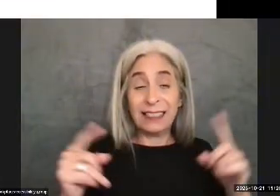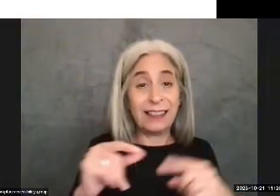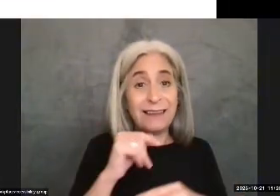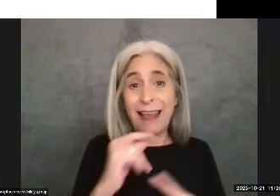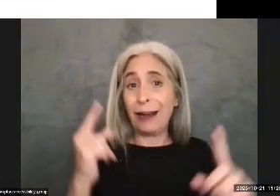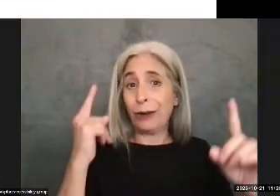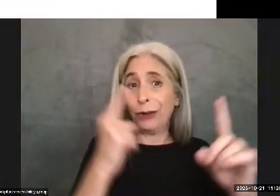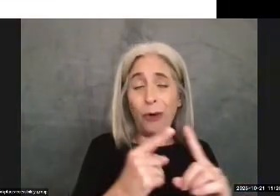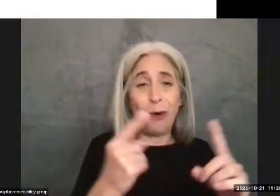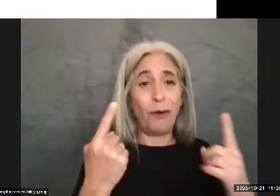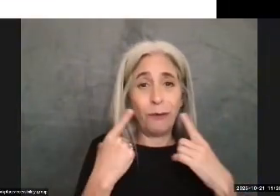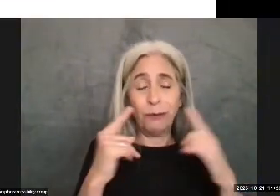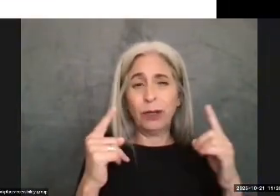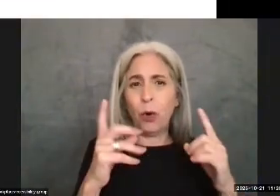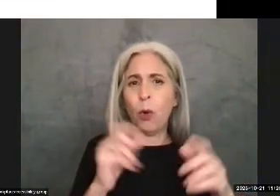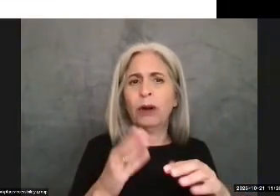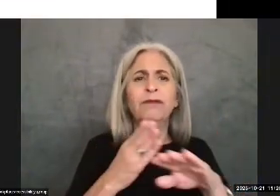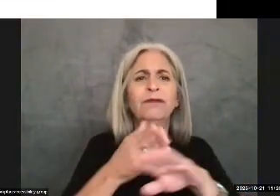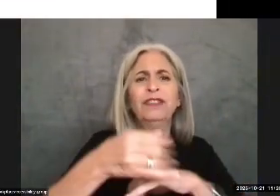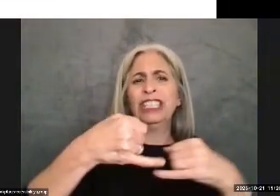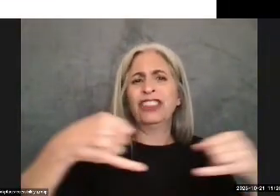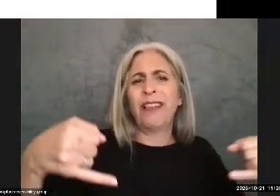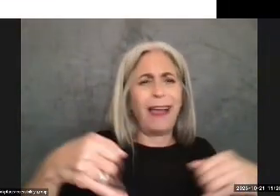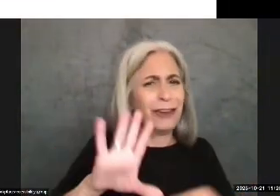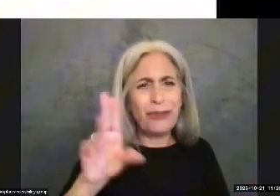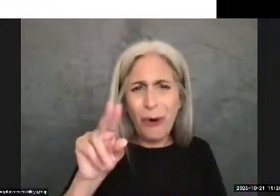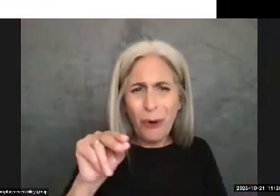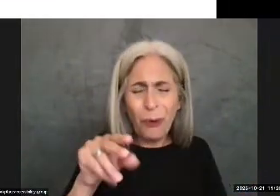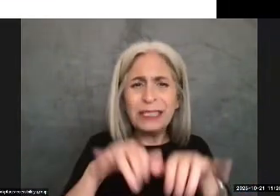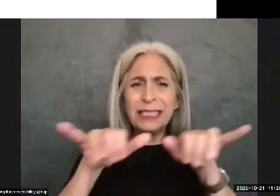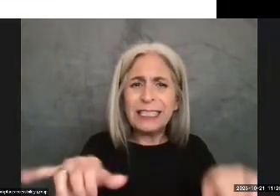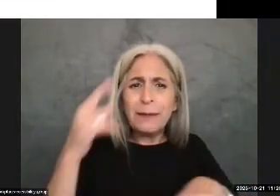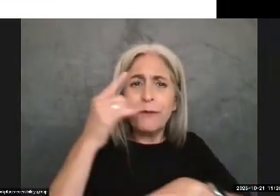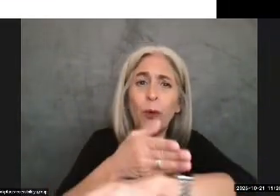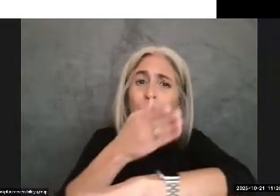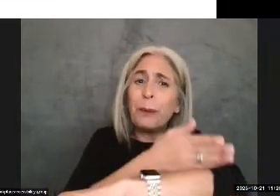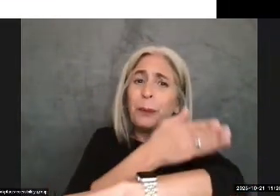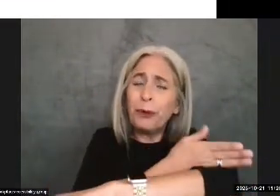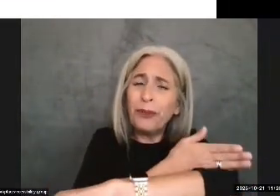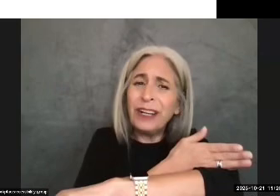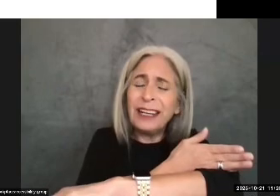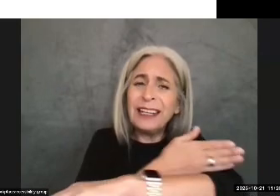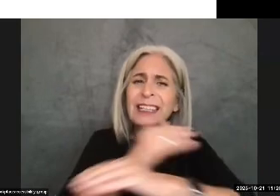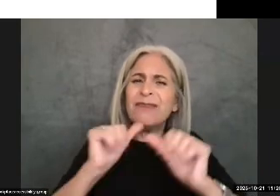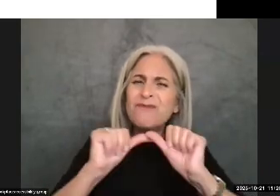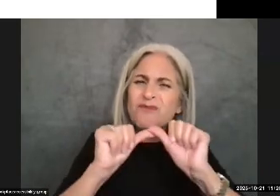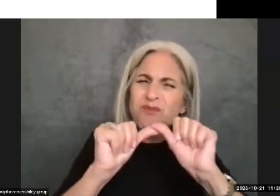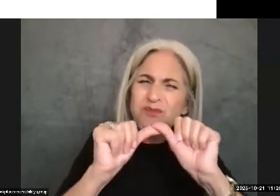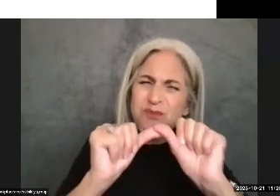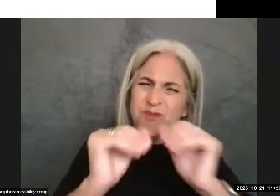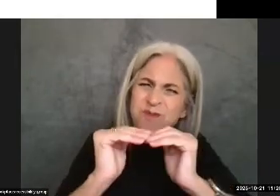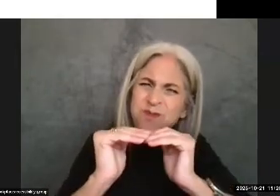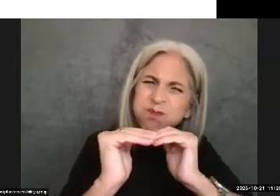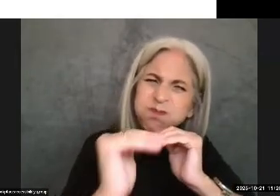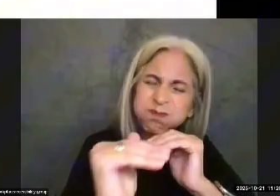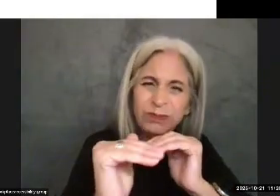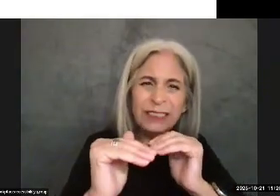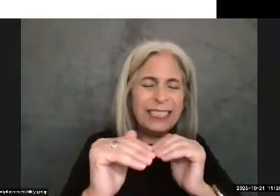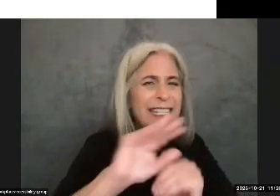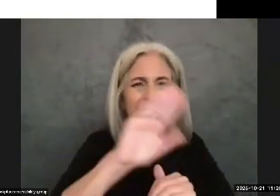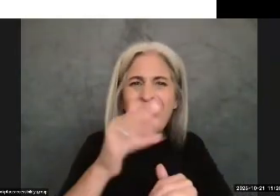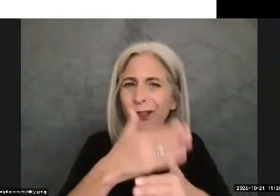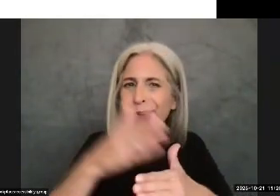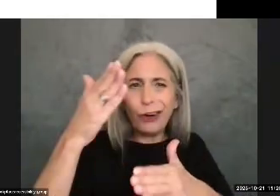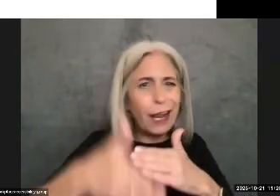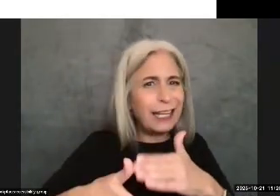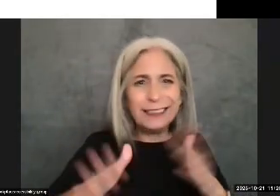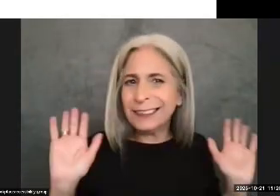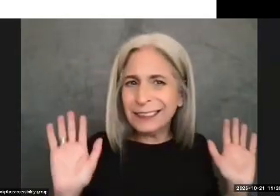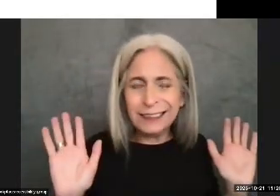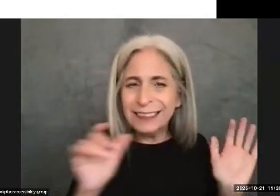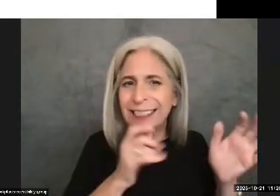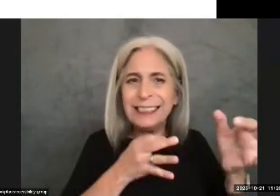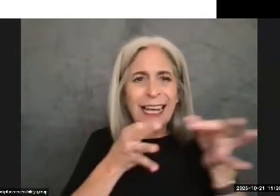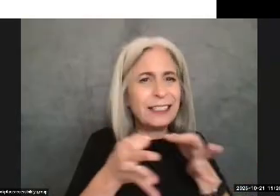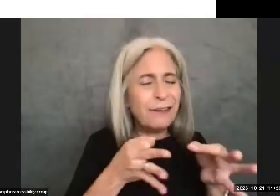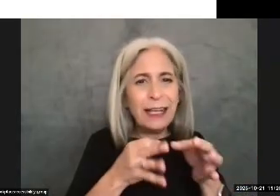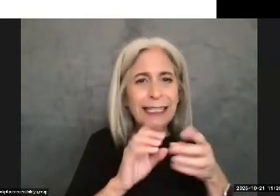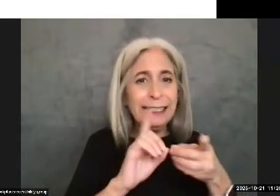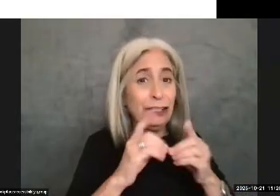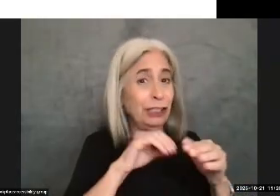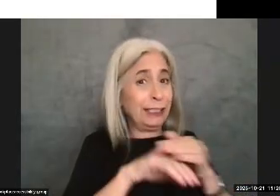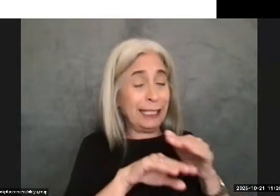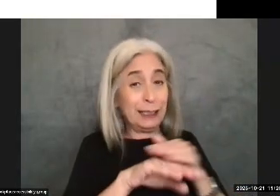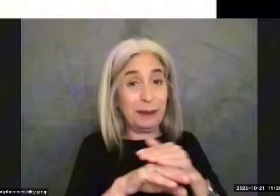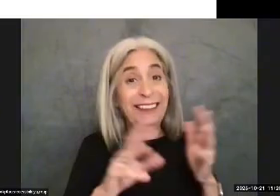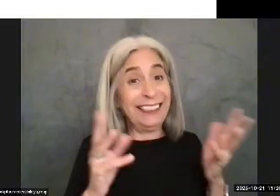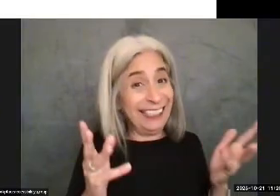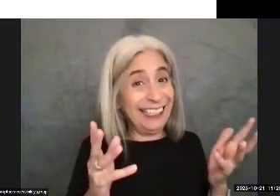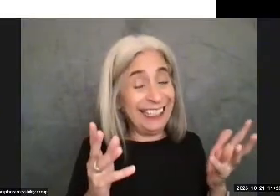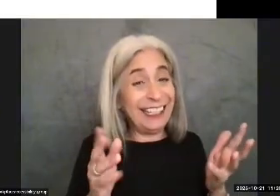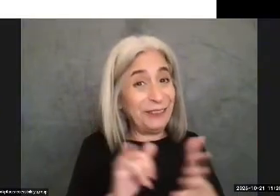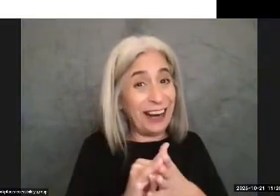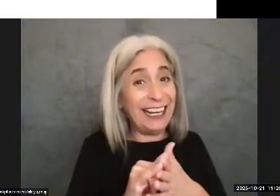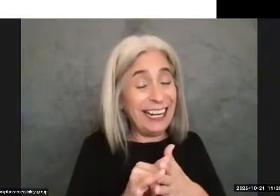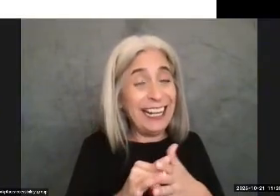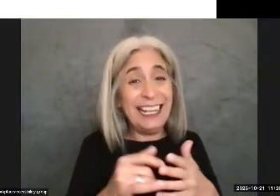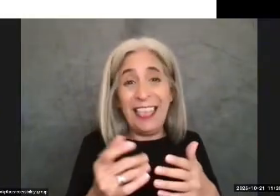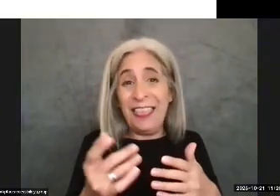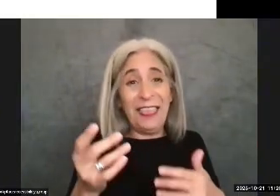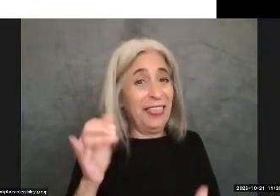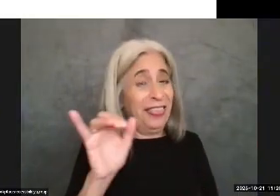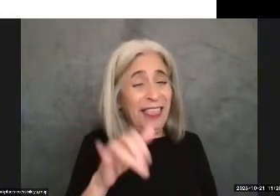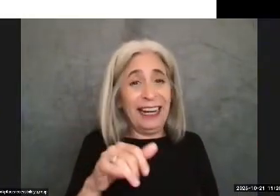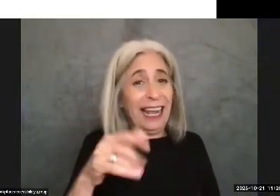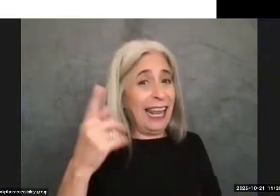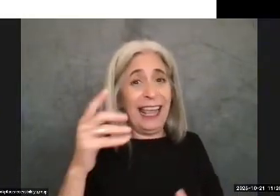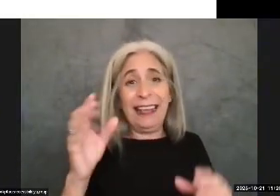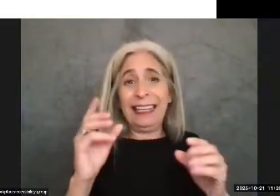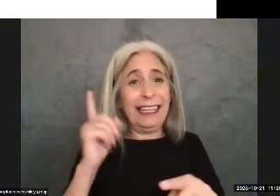Kathleen DeForest: Success is not a goal to reach or a finish line to cross, it is a system to improve, an endless process to refine. And if that does not define digital accessibility, I'm kind of at a loss.